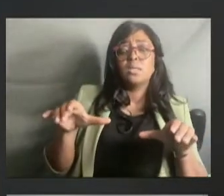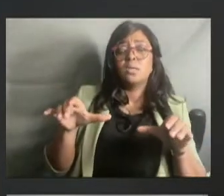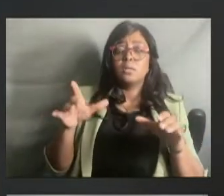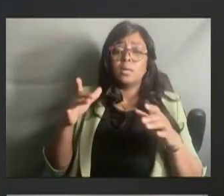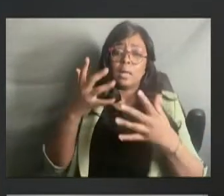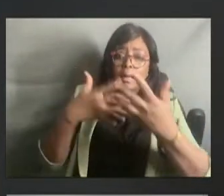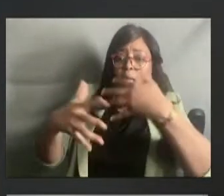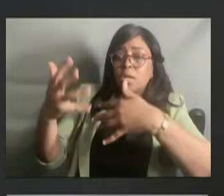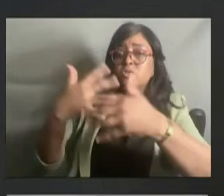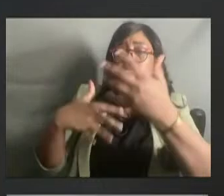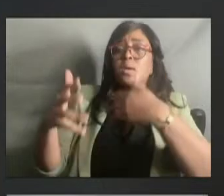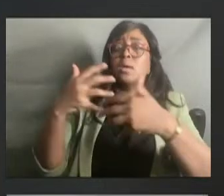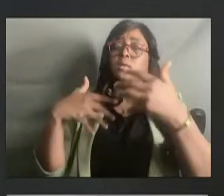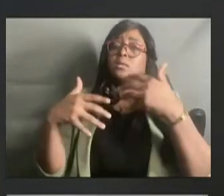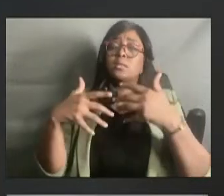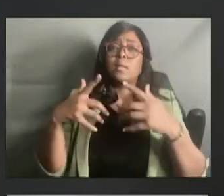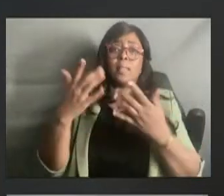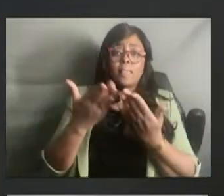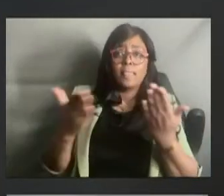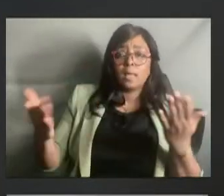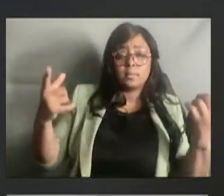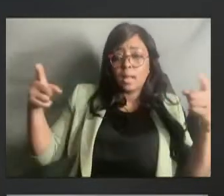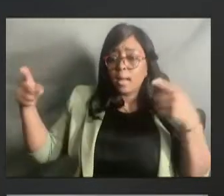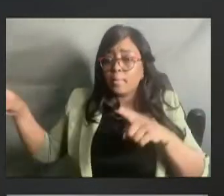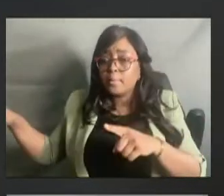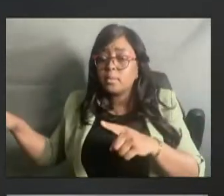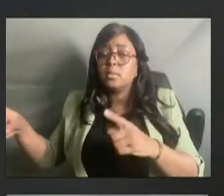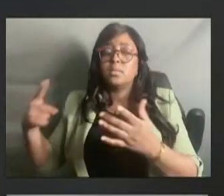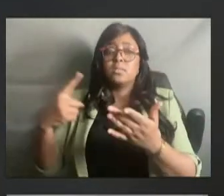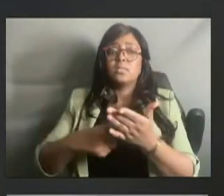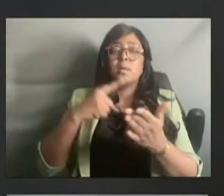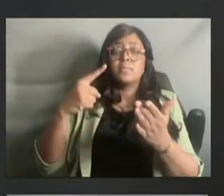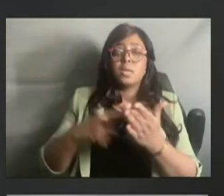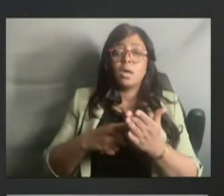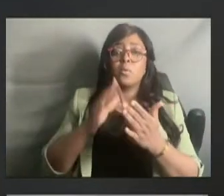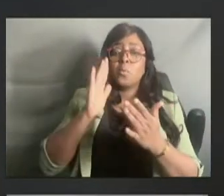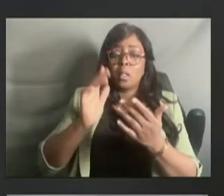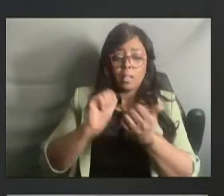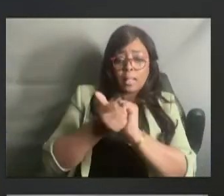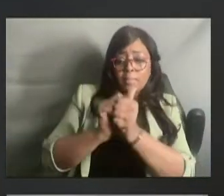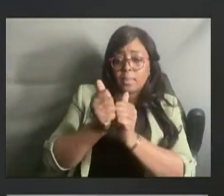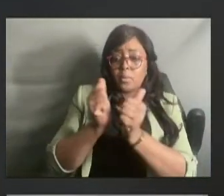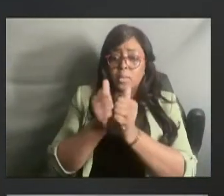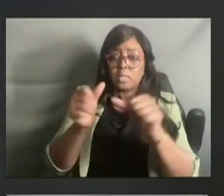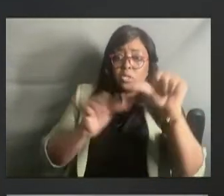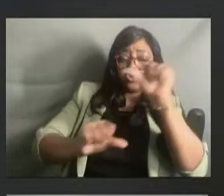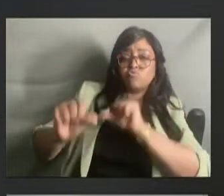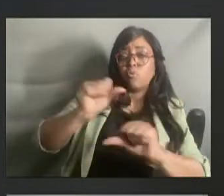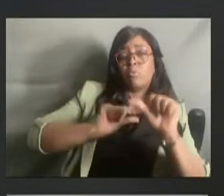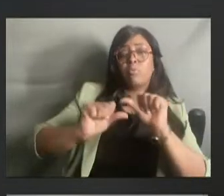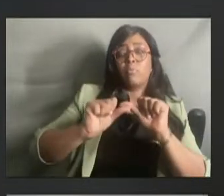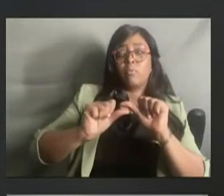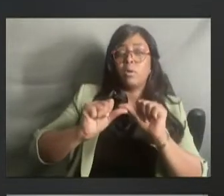sometimes have really great activities, engagements and